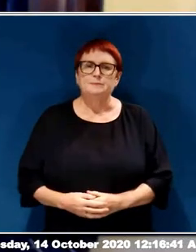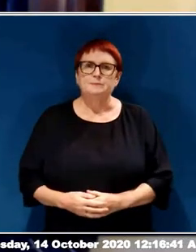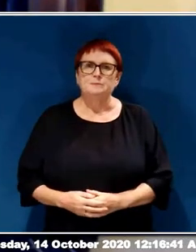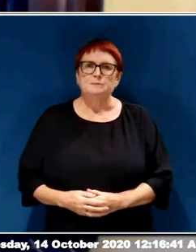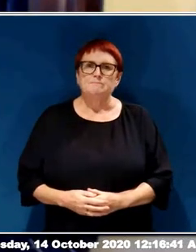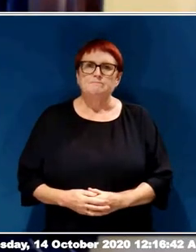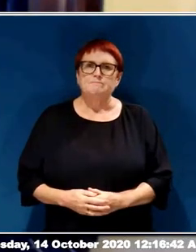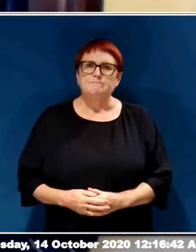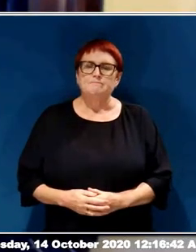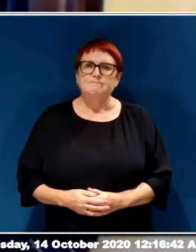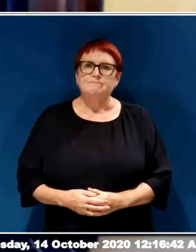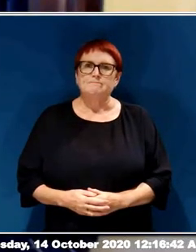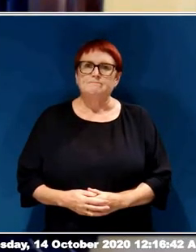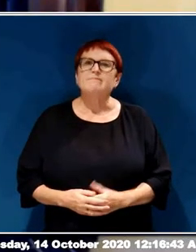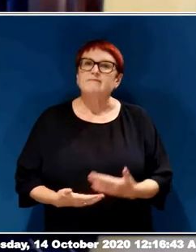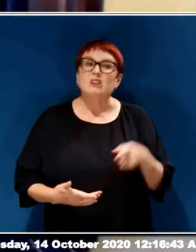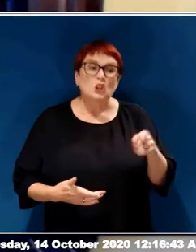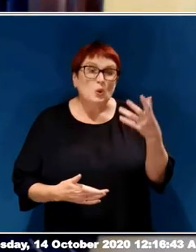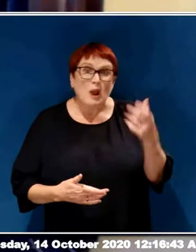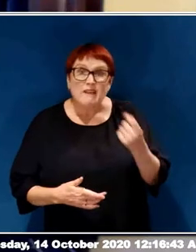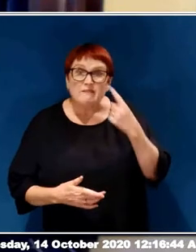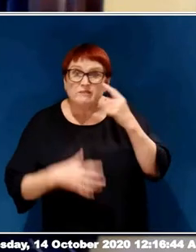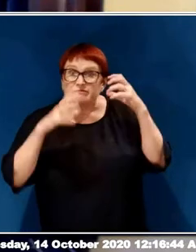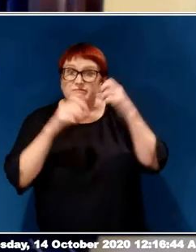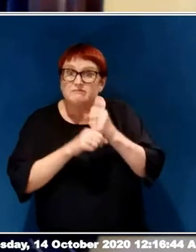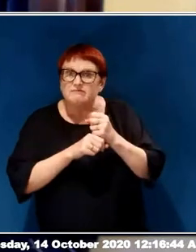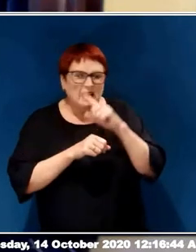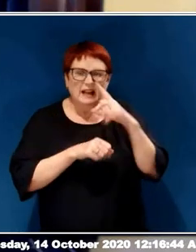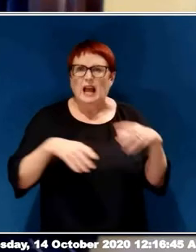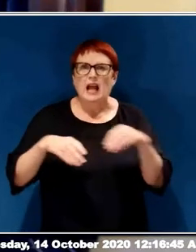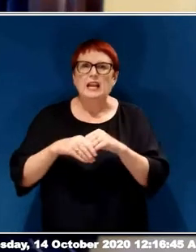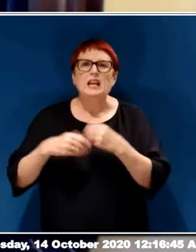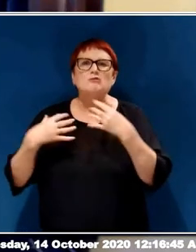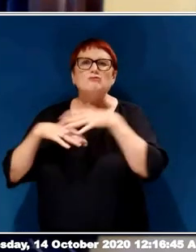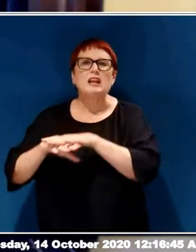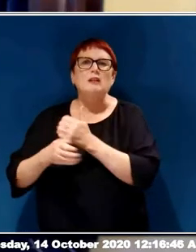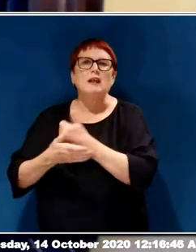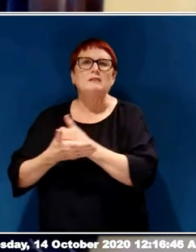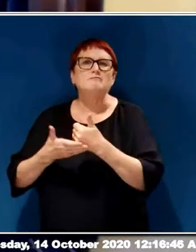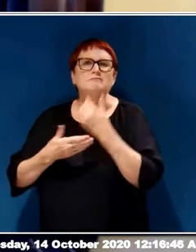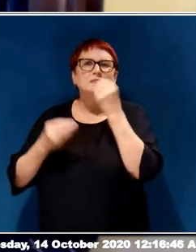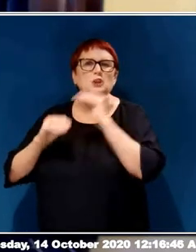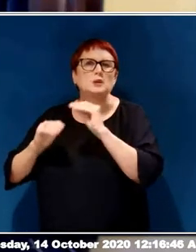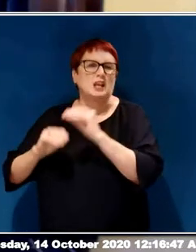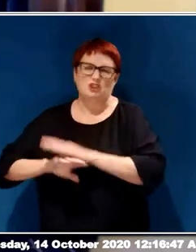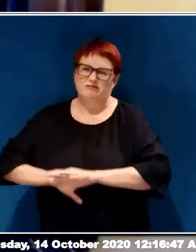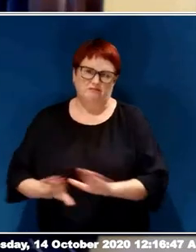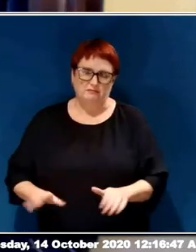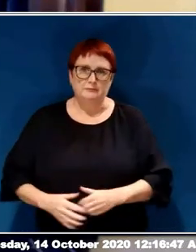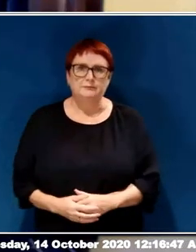education. However, the social model of disability takes a very different view.